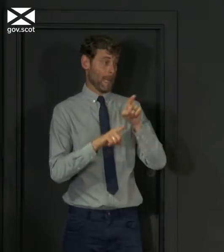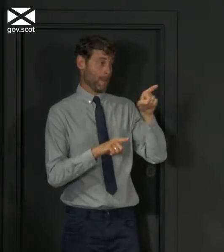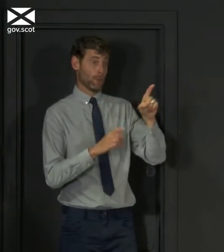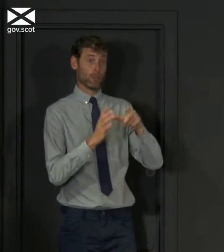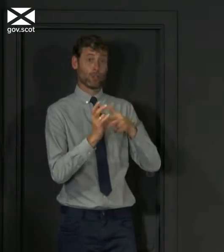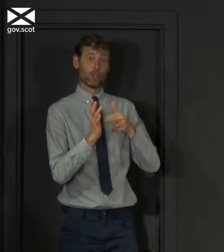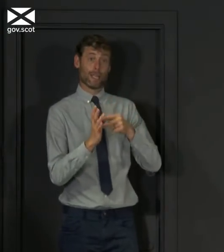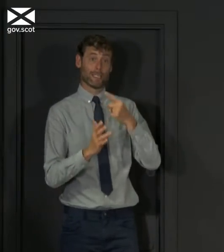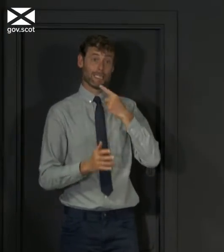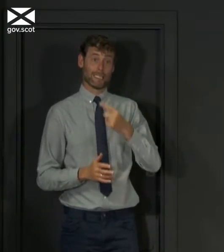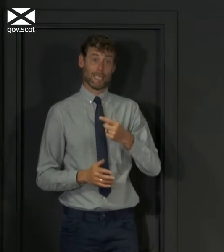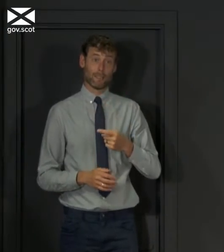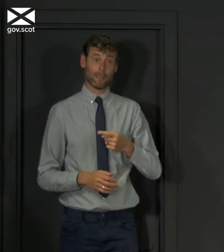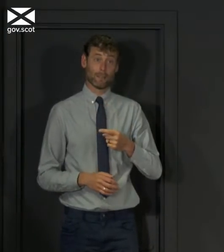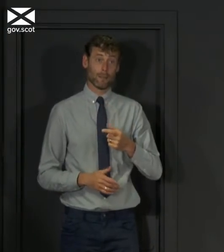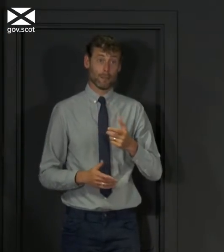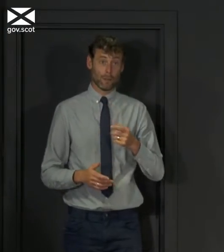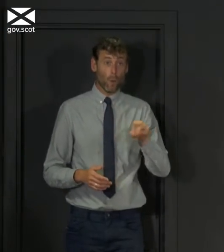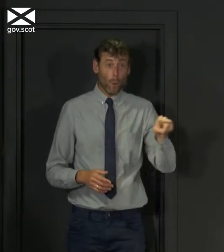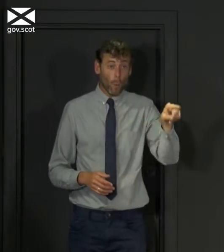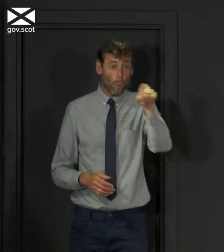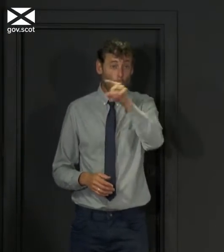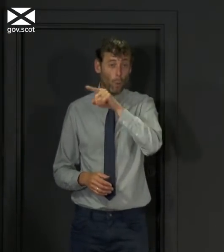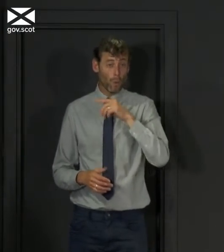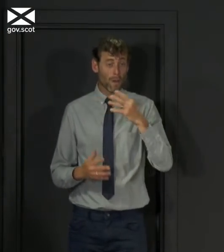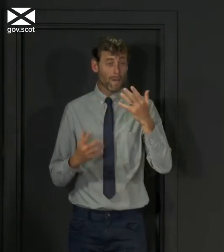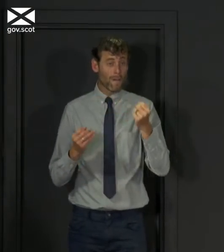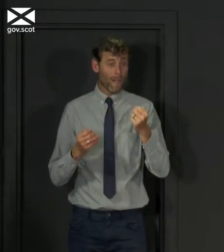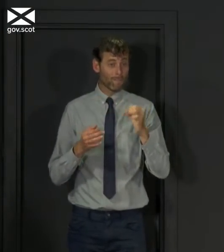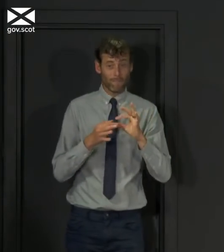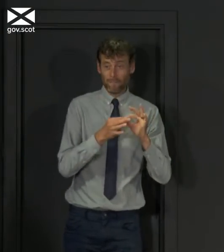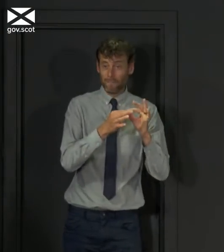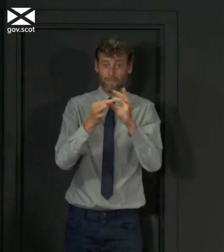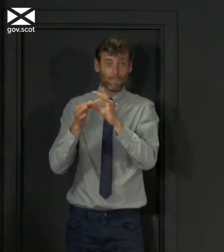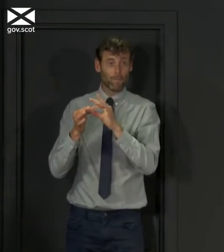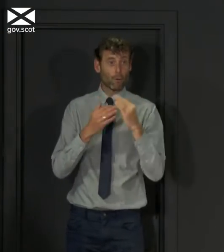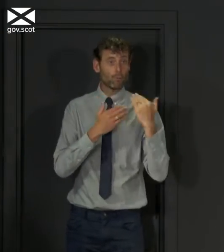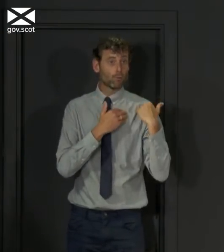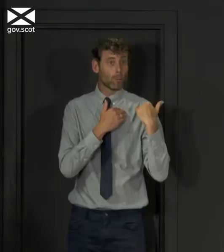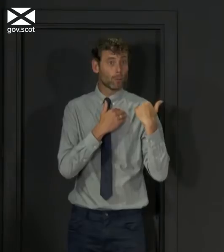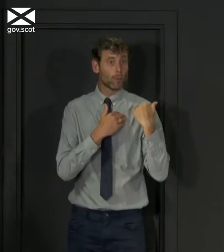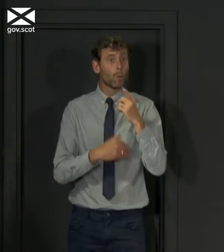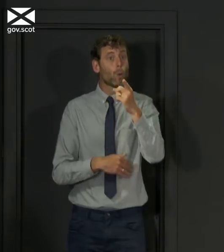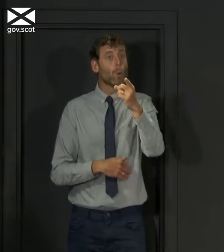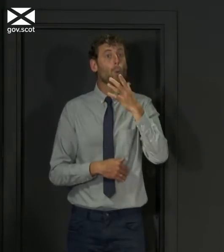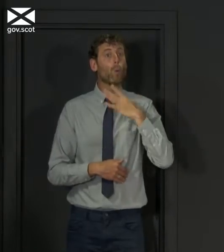all have a part to play here. We all want to get back to normal, for some of us who